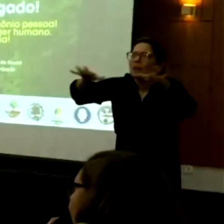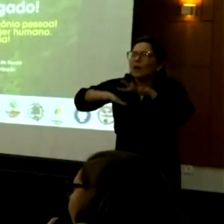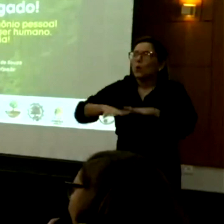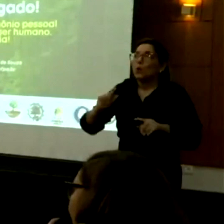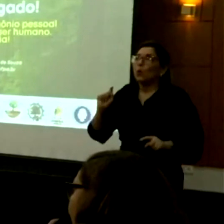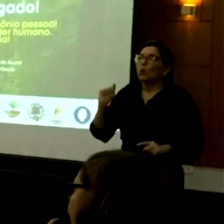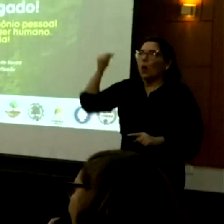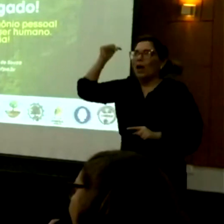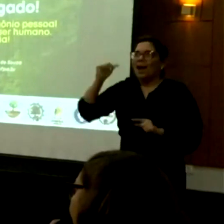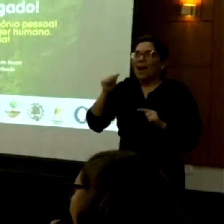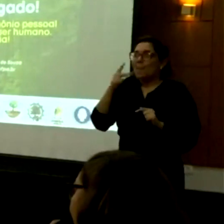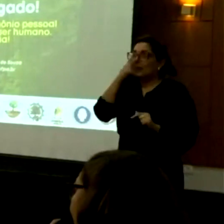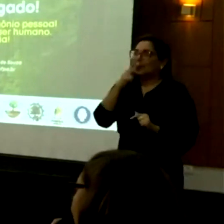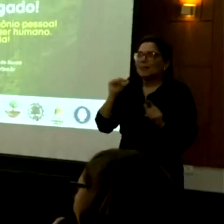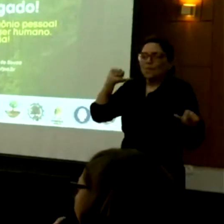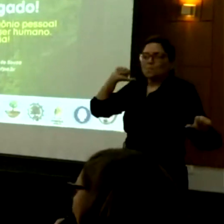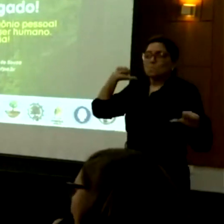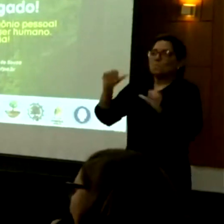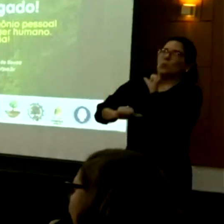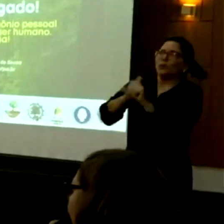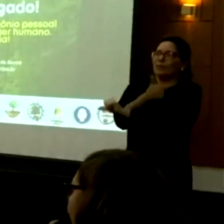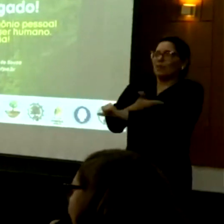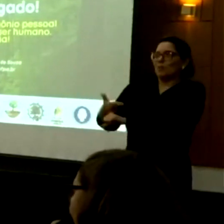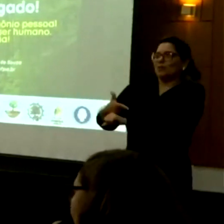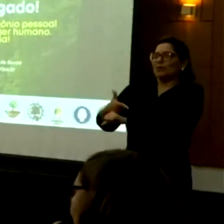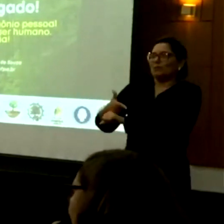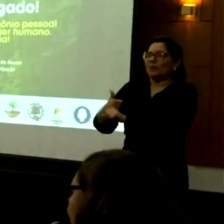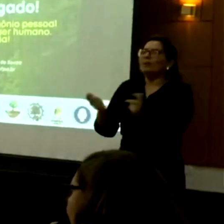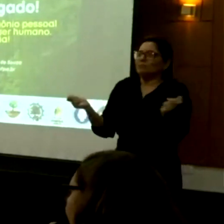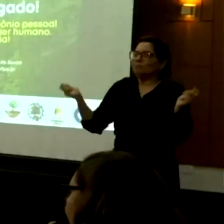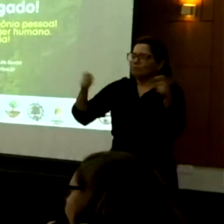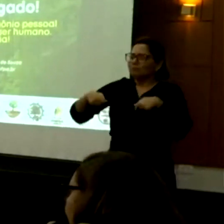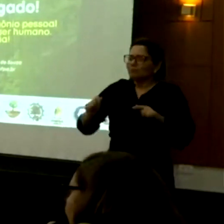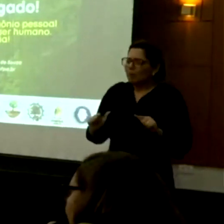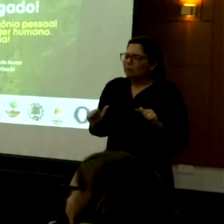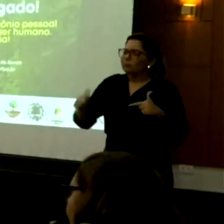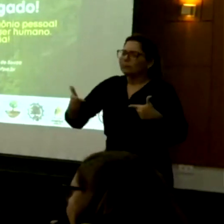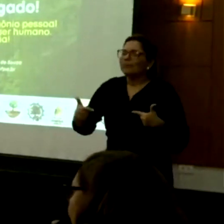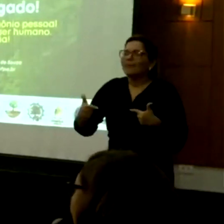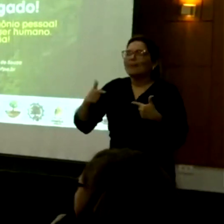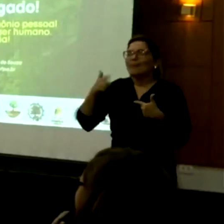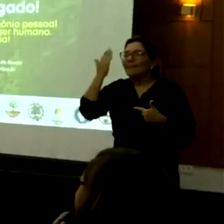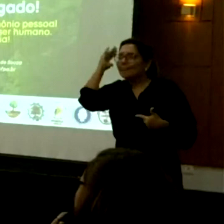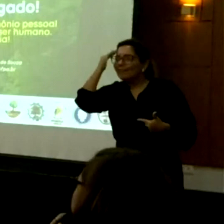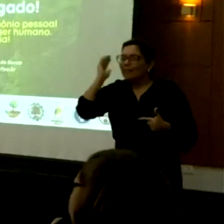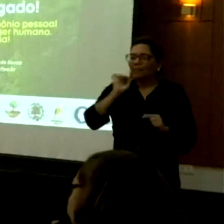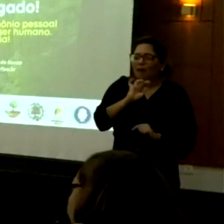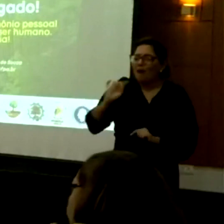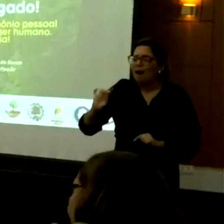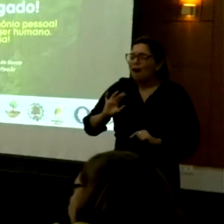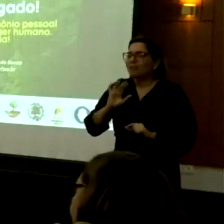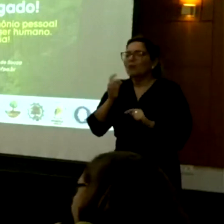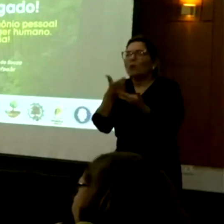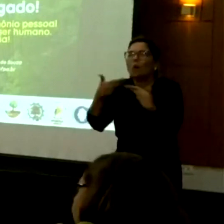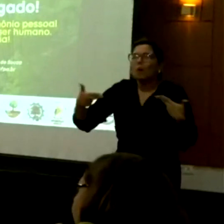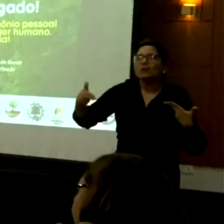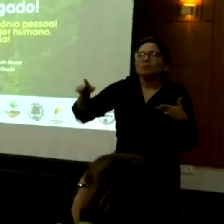to play their role by understanding the importance of each element in nature, how long will we we would need